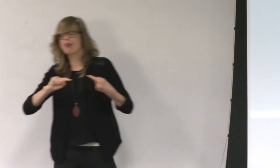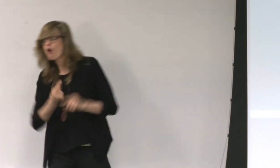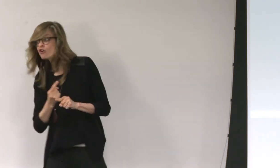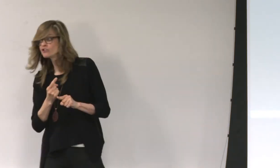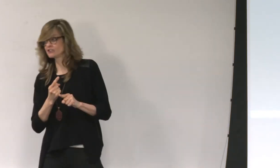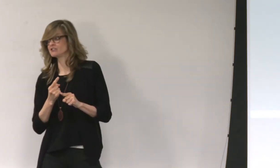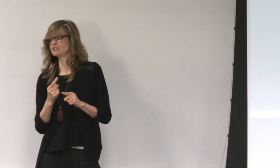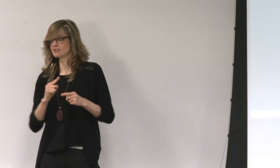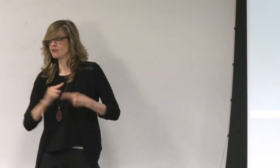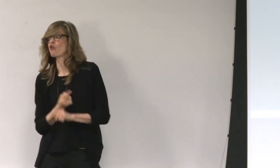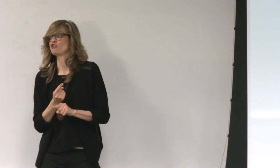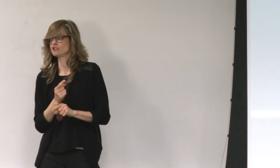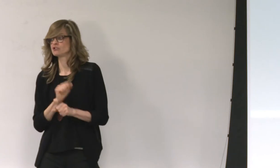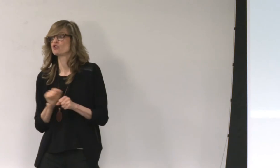IT WILL ACTUALLY HURT YOUR CAREER."